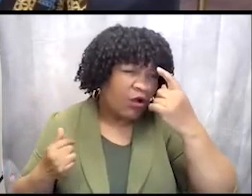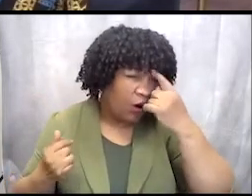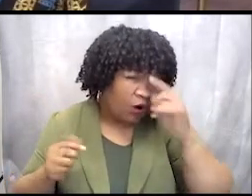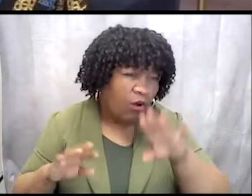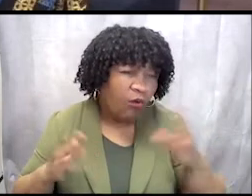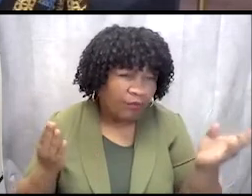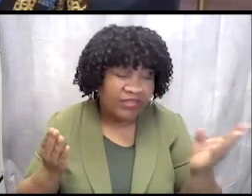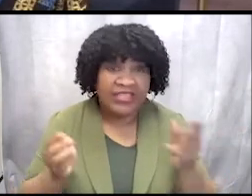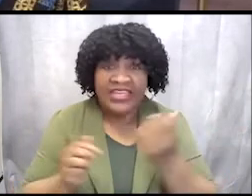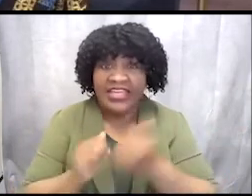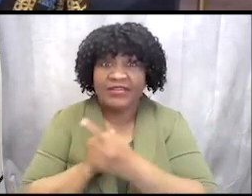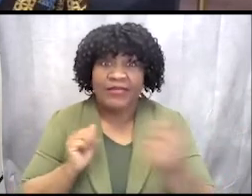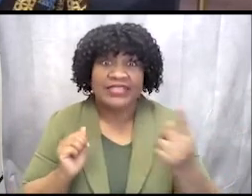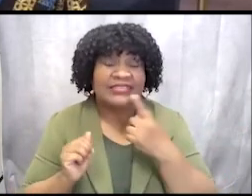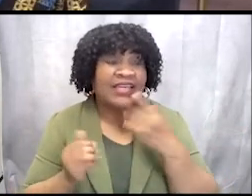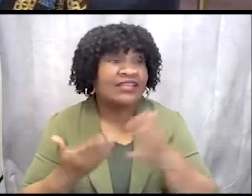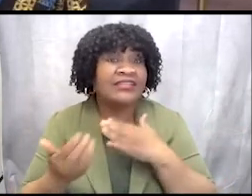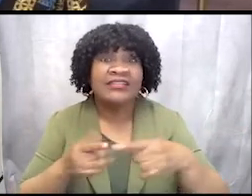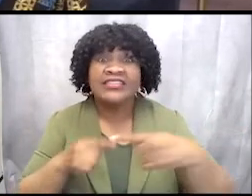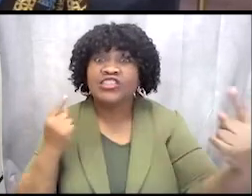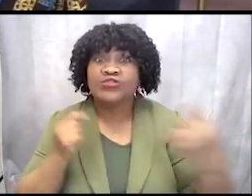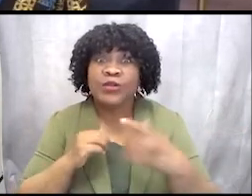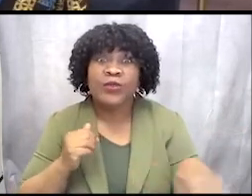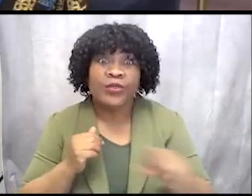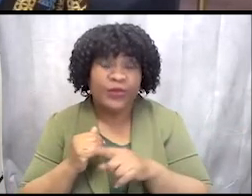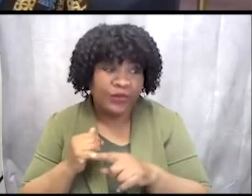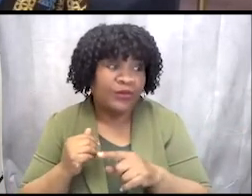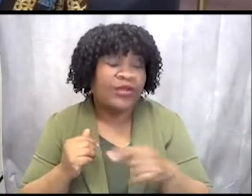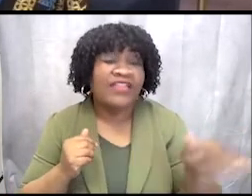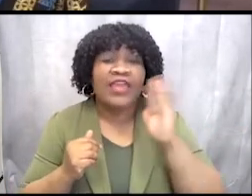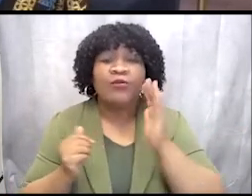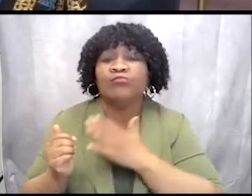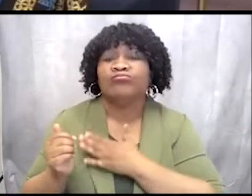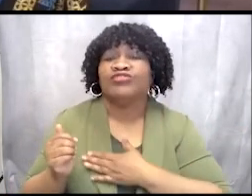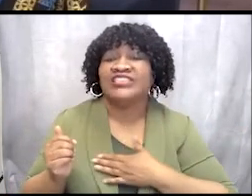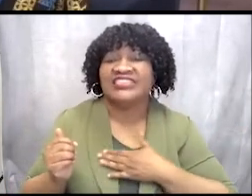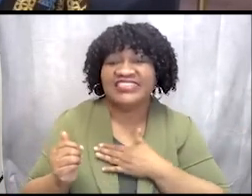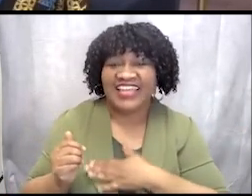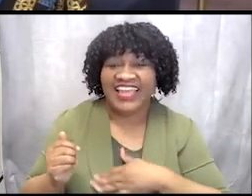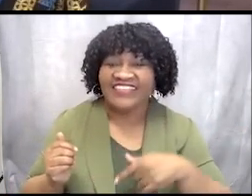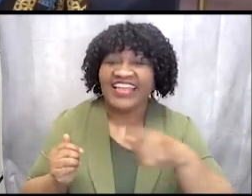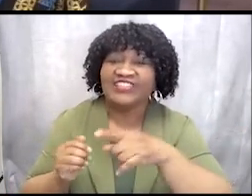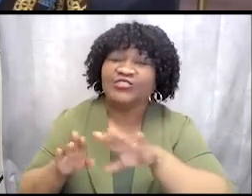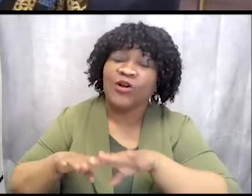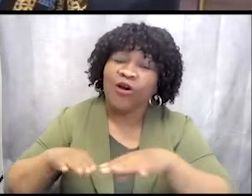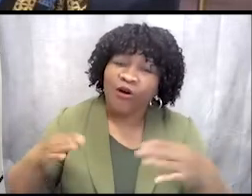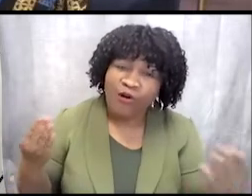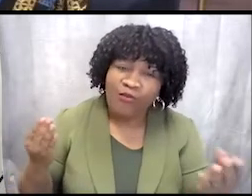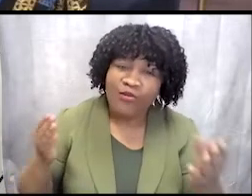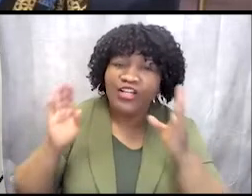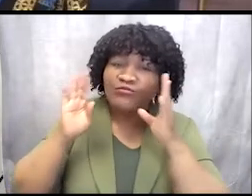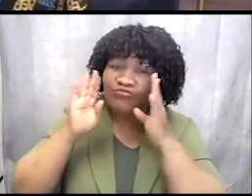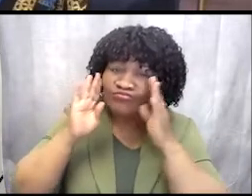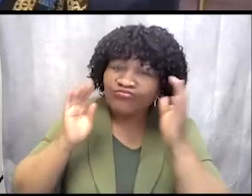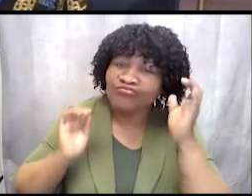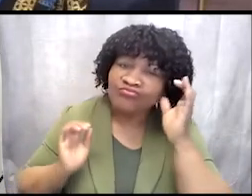and sometimes even when people disagree with you, they will appreciate the fact that you've at least opened yourself up enough to hear their point of view.